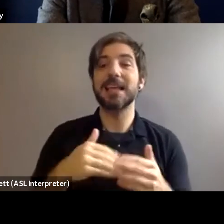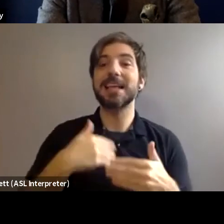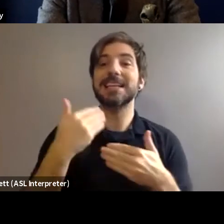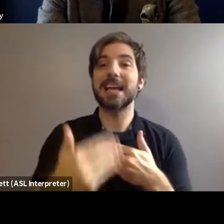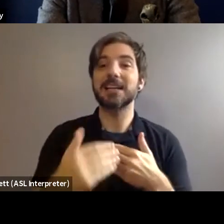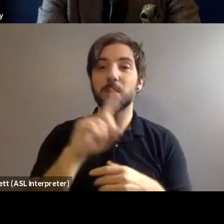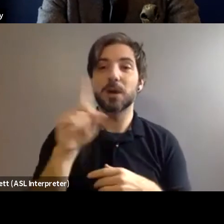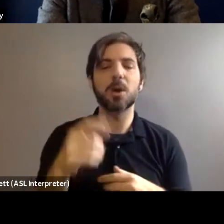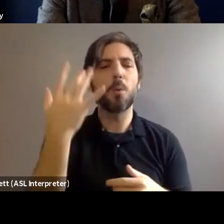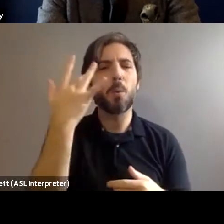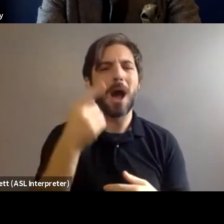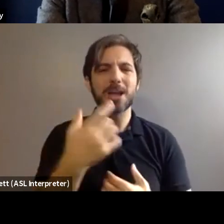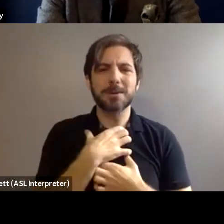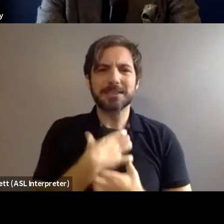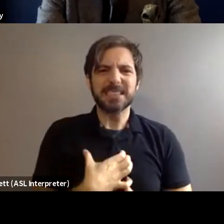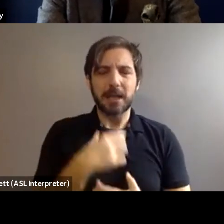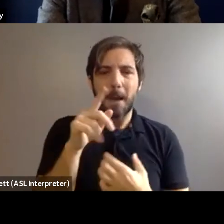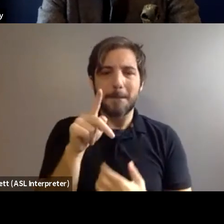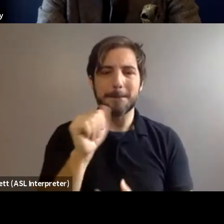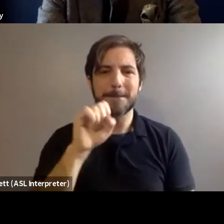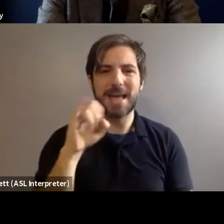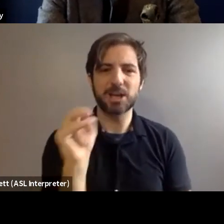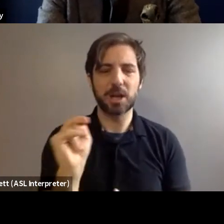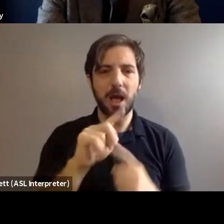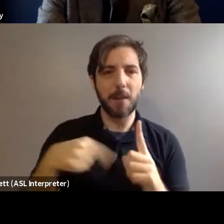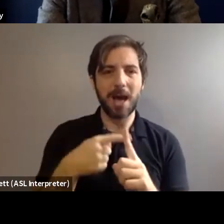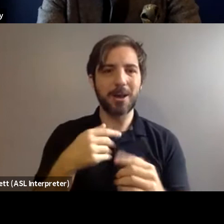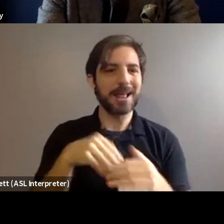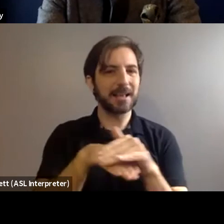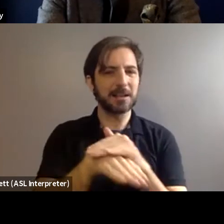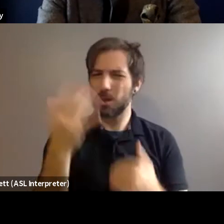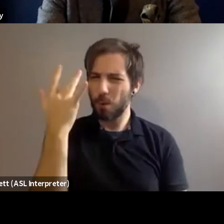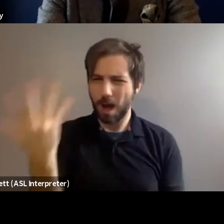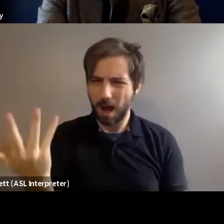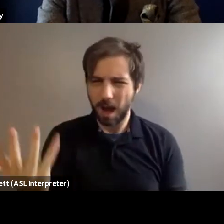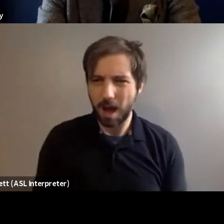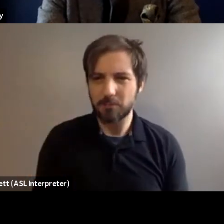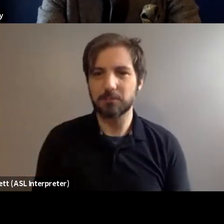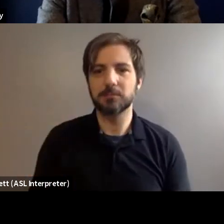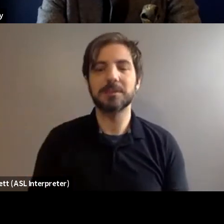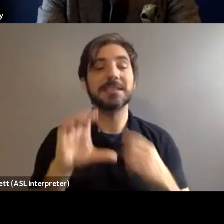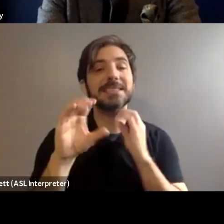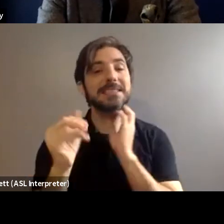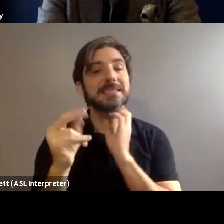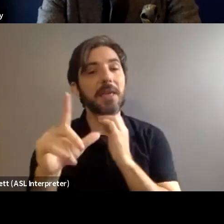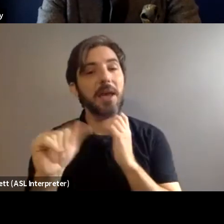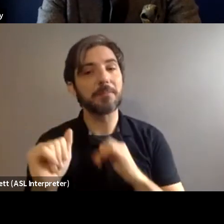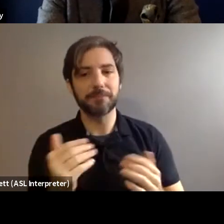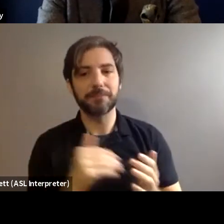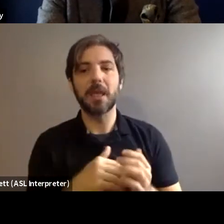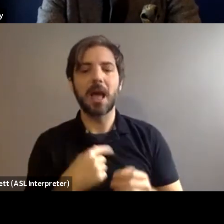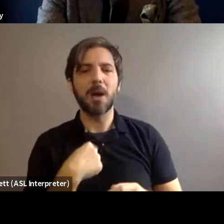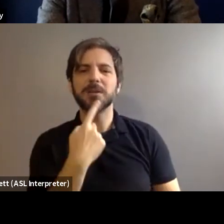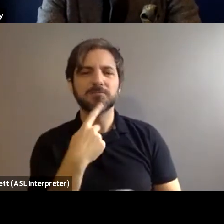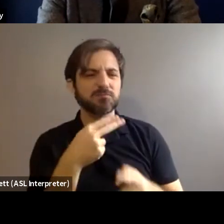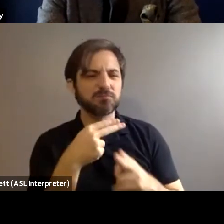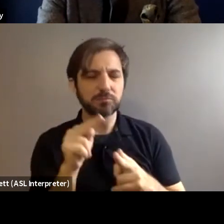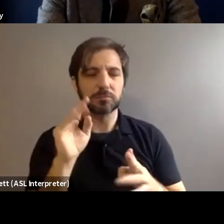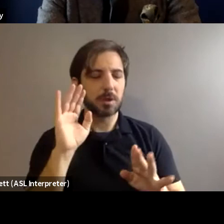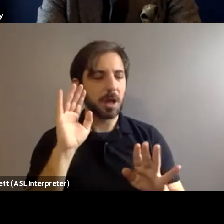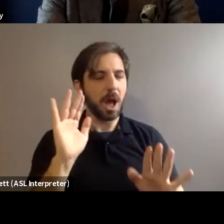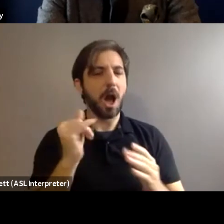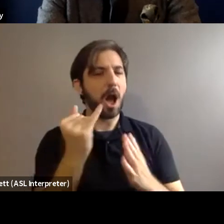accessibility i'll just speak briefly that um arts organizations should be passionate